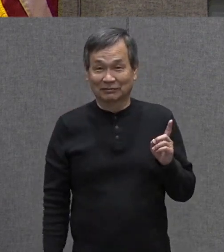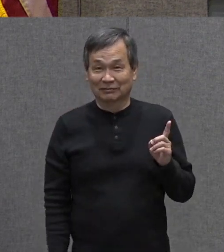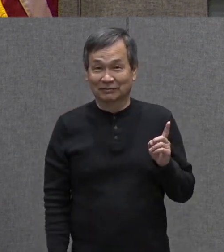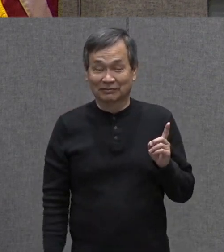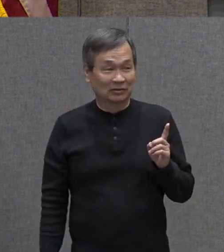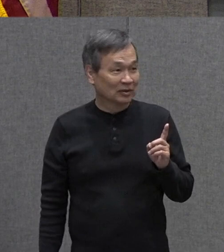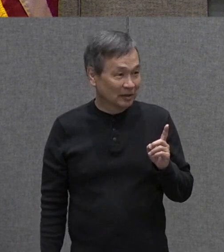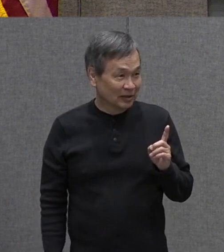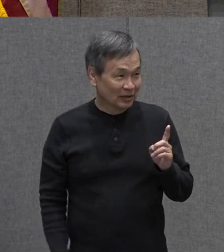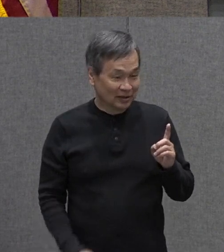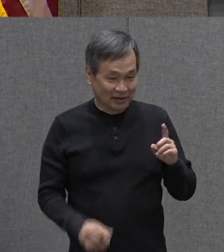A banana.